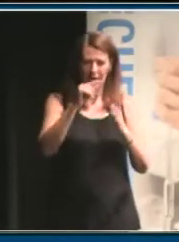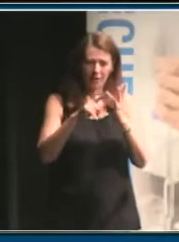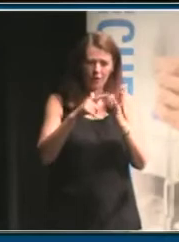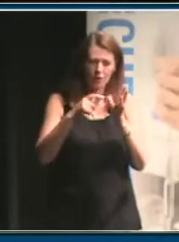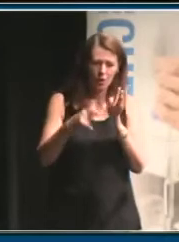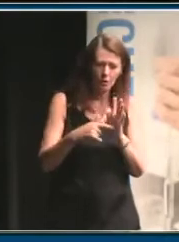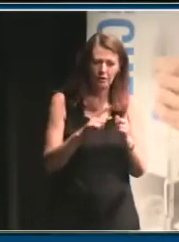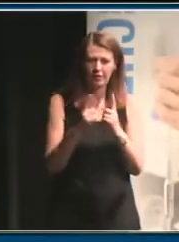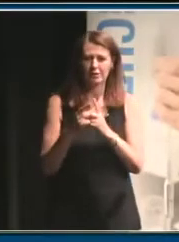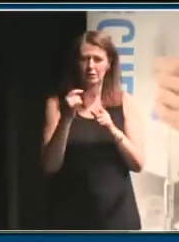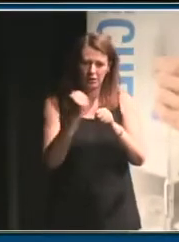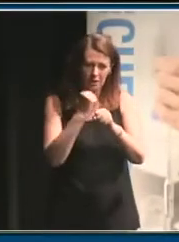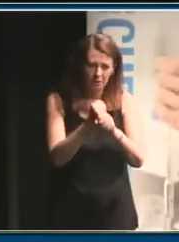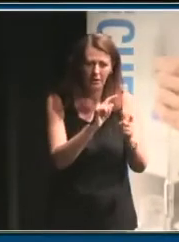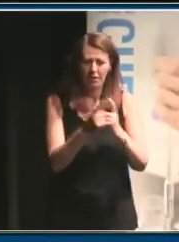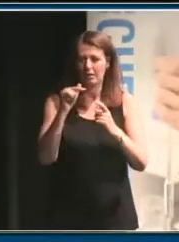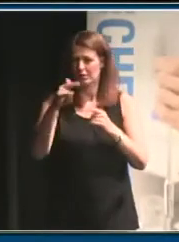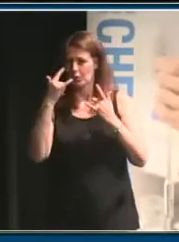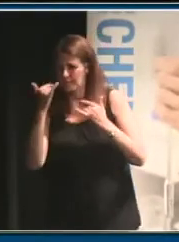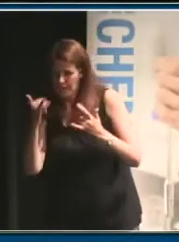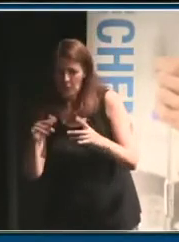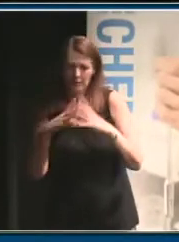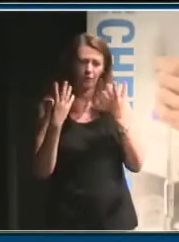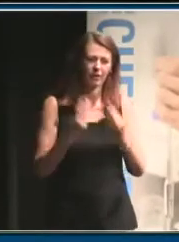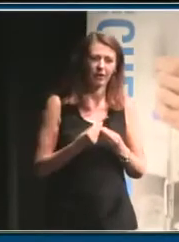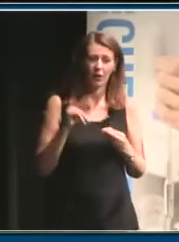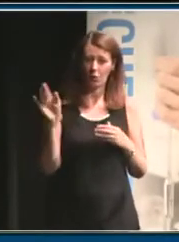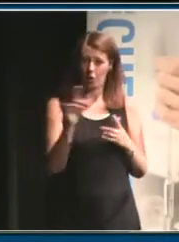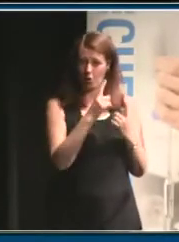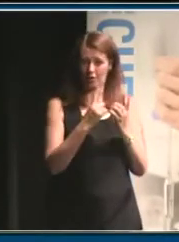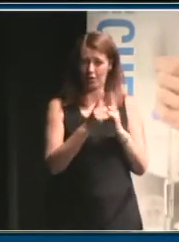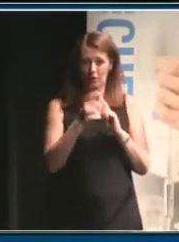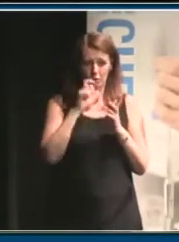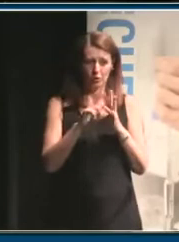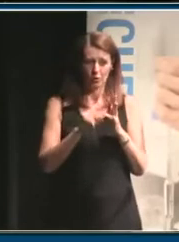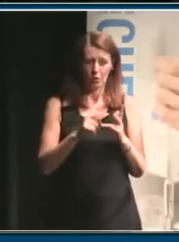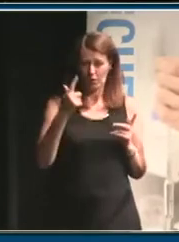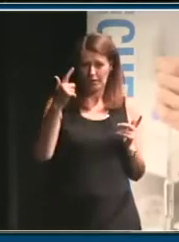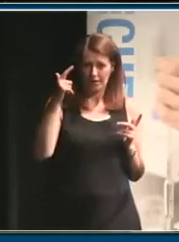to fabricate things, to evaluate things and all we do is I call ourselves an invention fact we invent